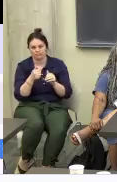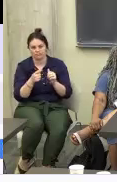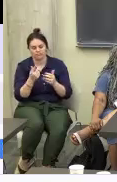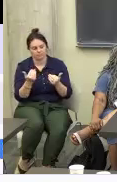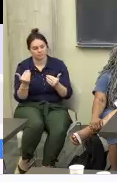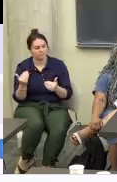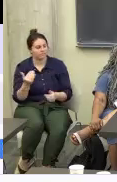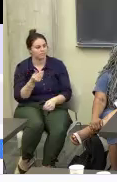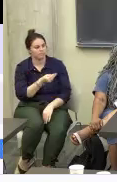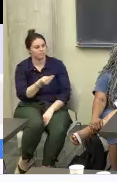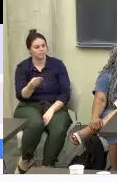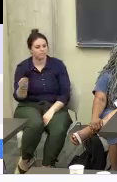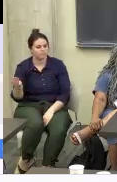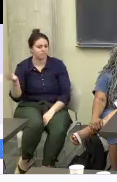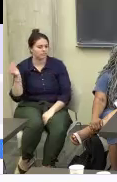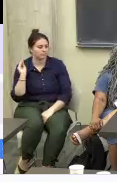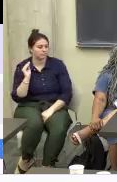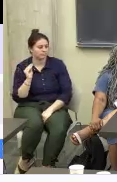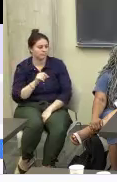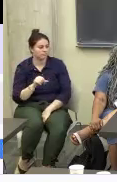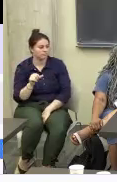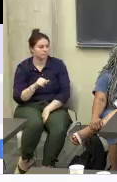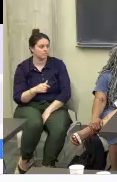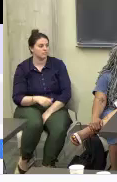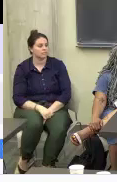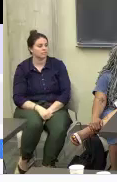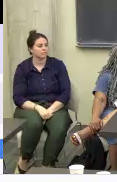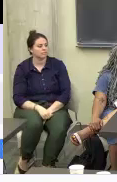You want to just pass it around the room and just kind of hear from each of you. Say your